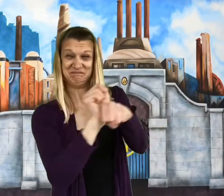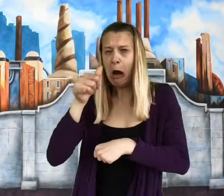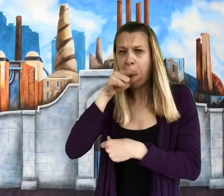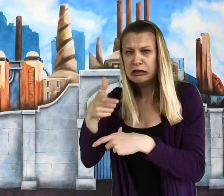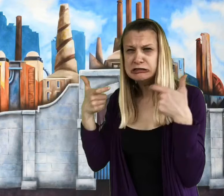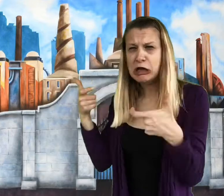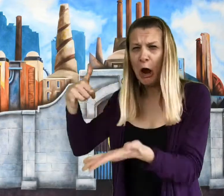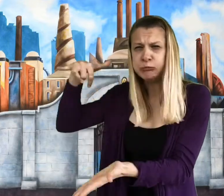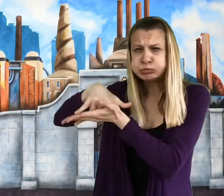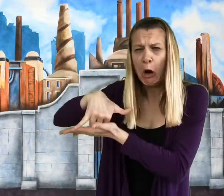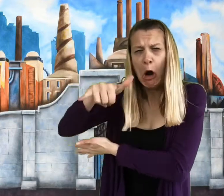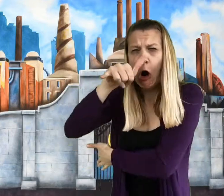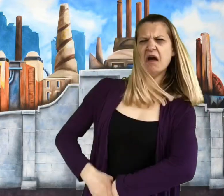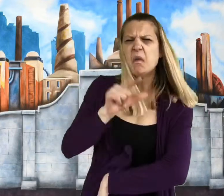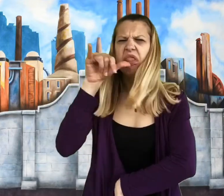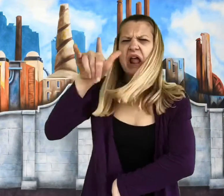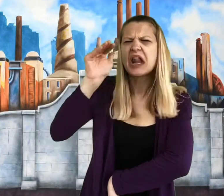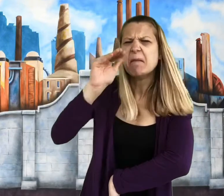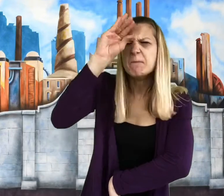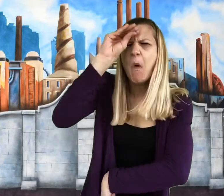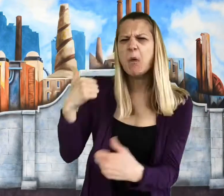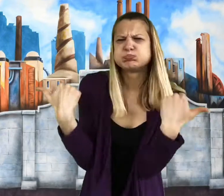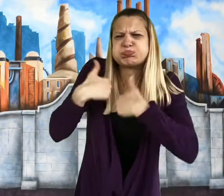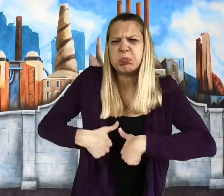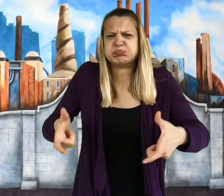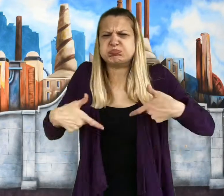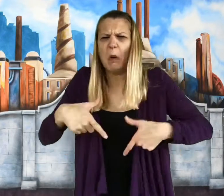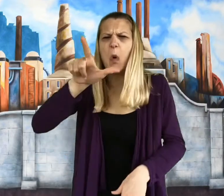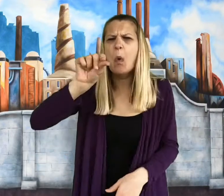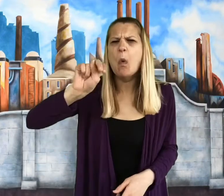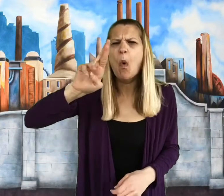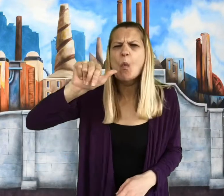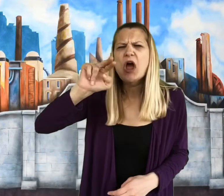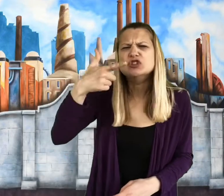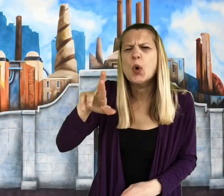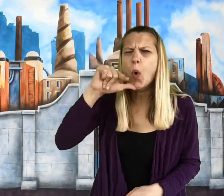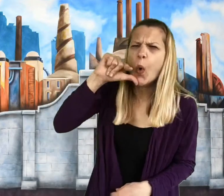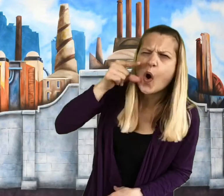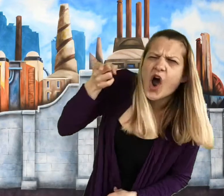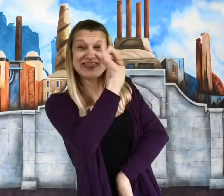"Enormous, isn’t he!" "Who’s the kid with a picture of The Lone Ranger stenciled on his wind-cheater?"